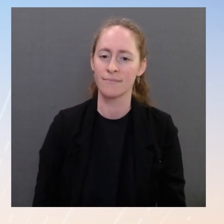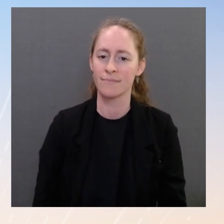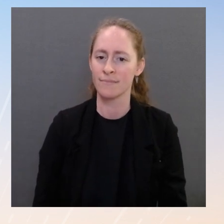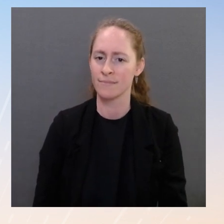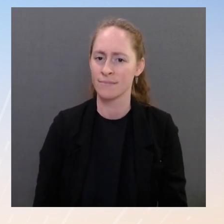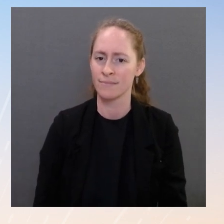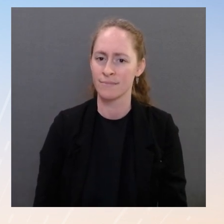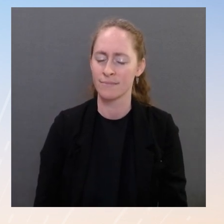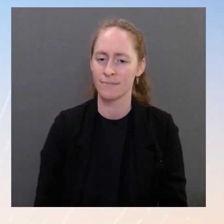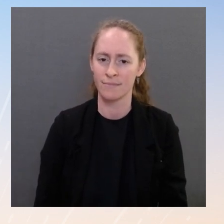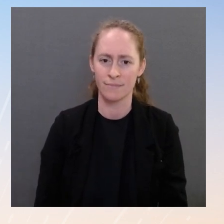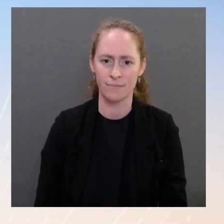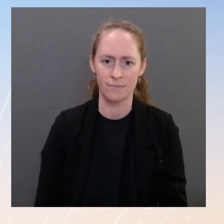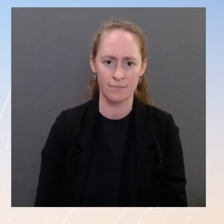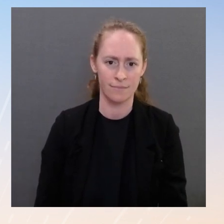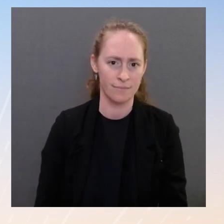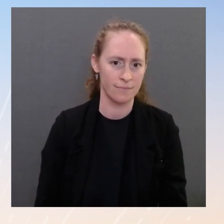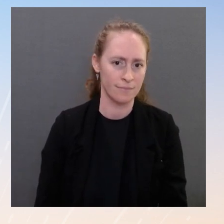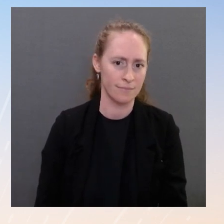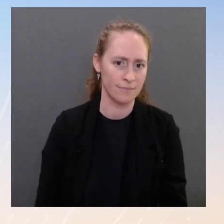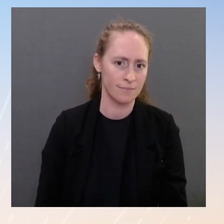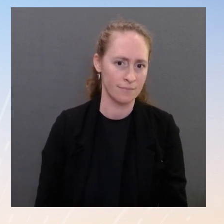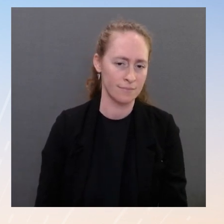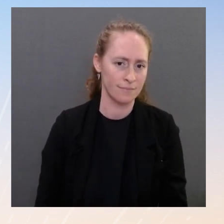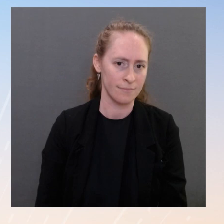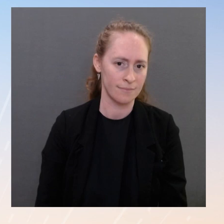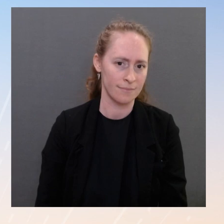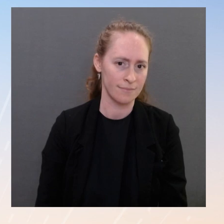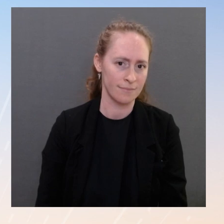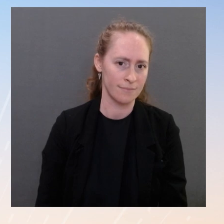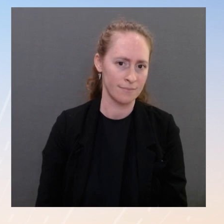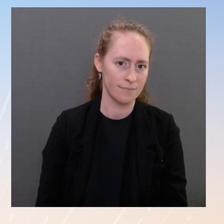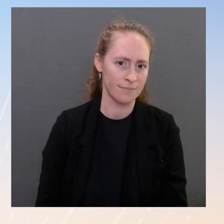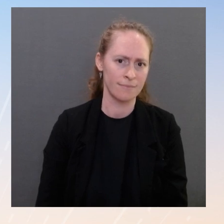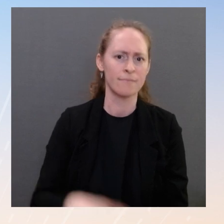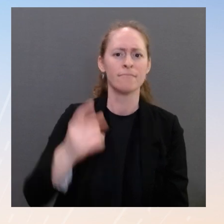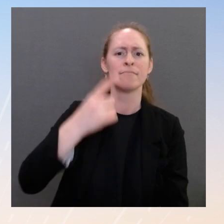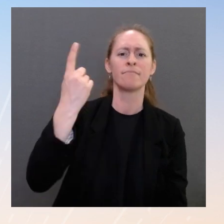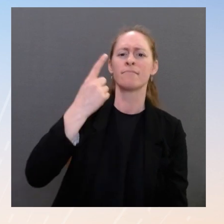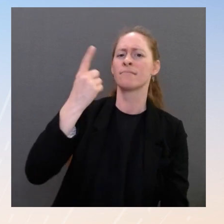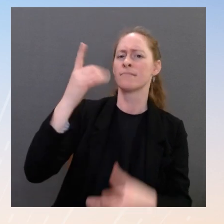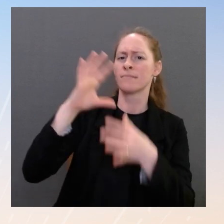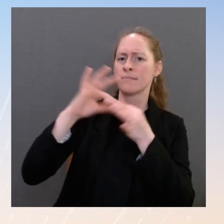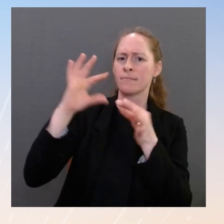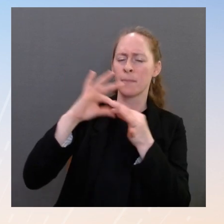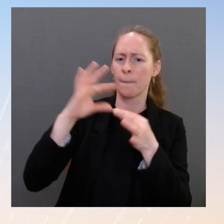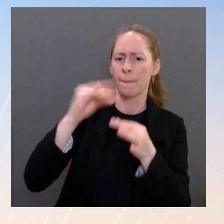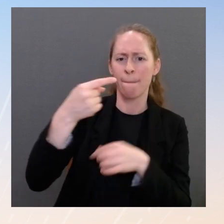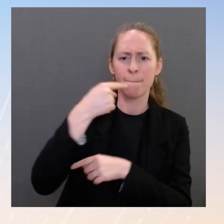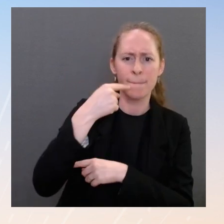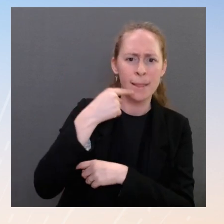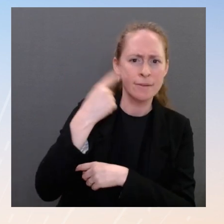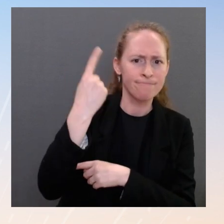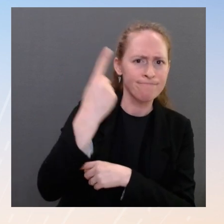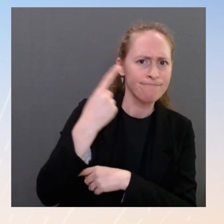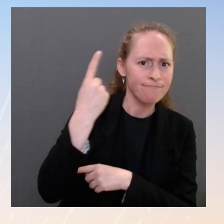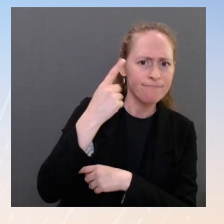for developing a severe case of COVID are eligible for Paxlovid. And the Vice President just got her second booster shot.